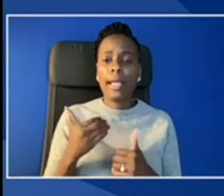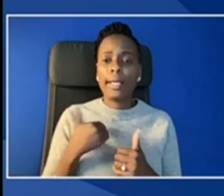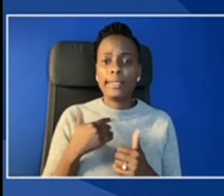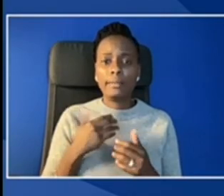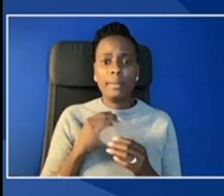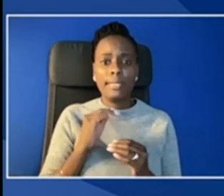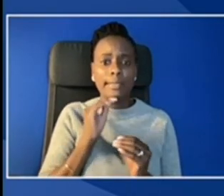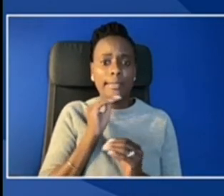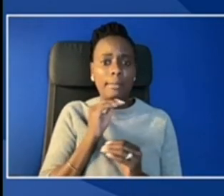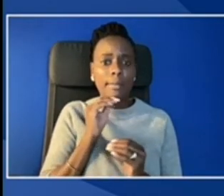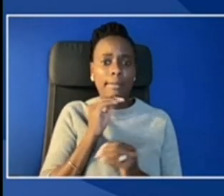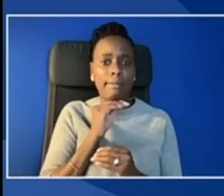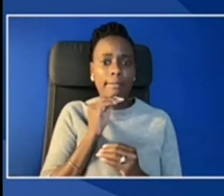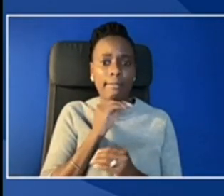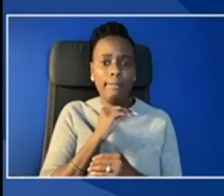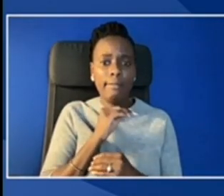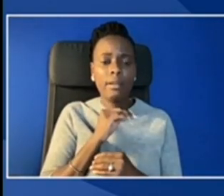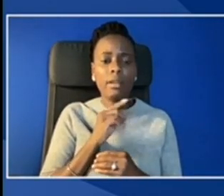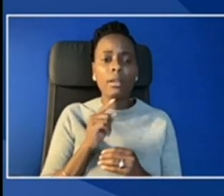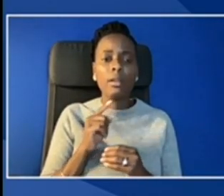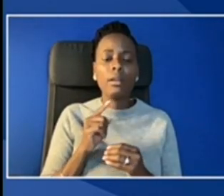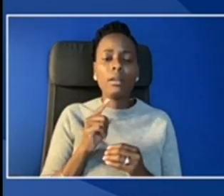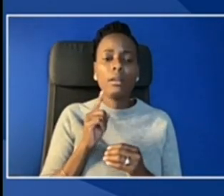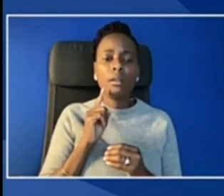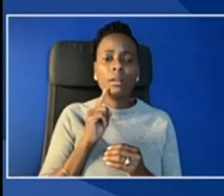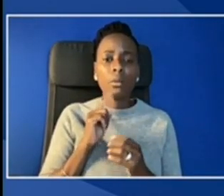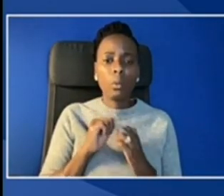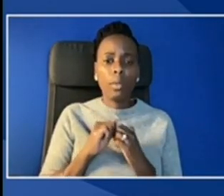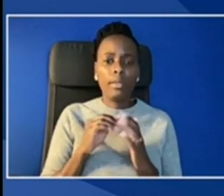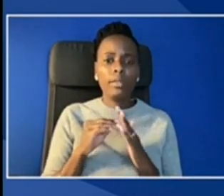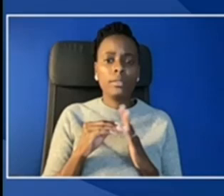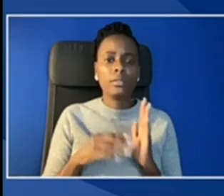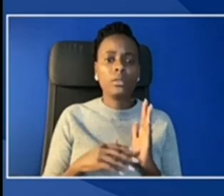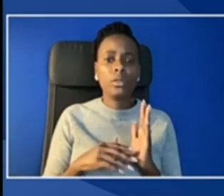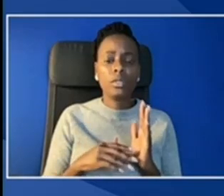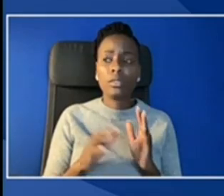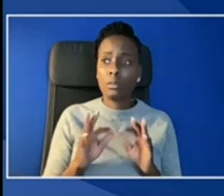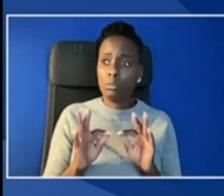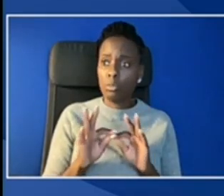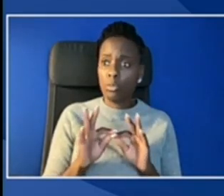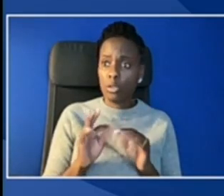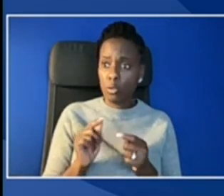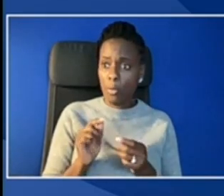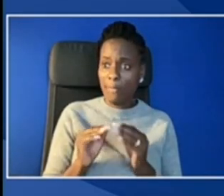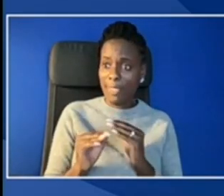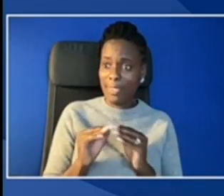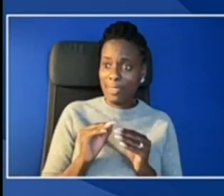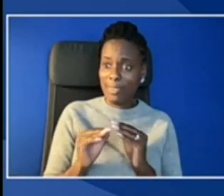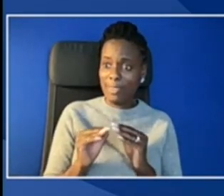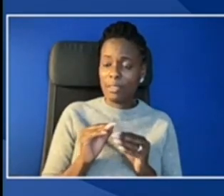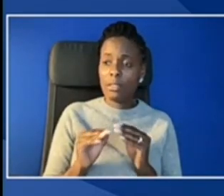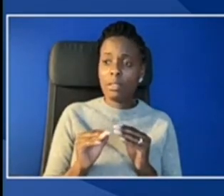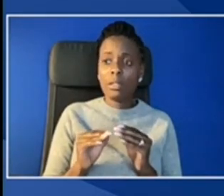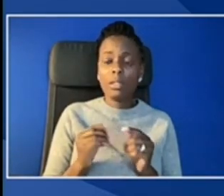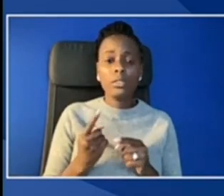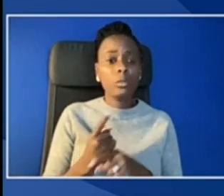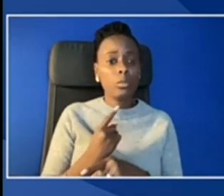And I think to right that, it would be appropriate to kind of do a group